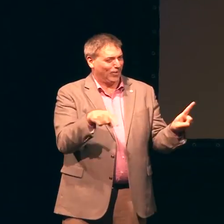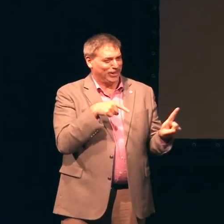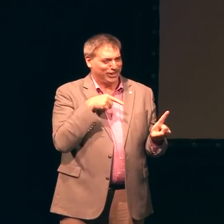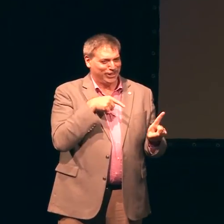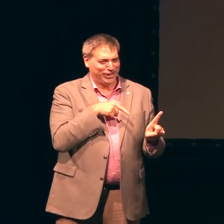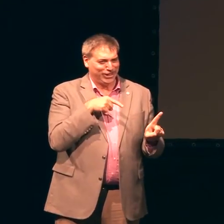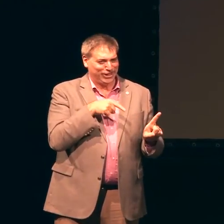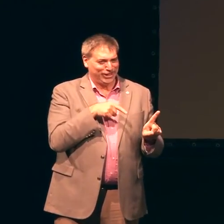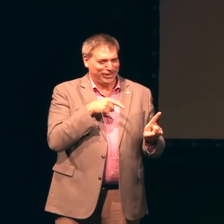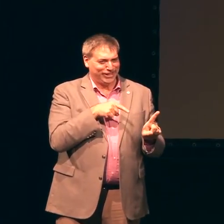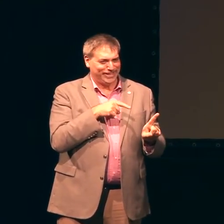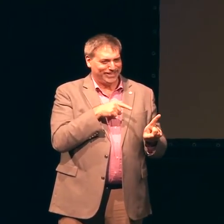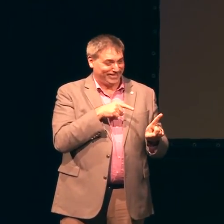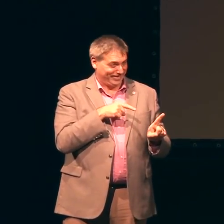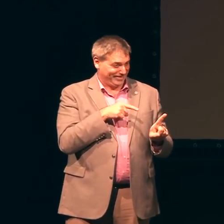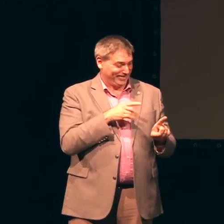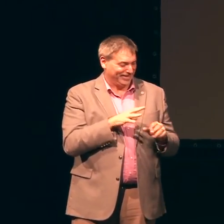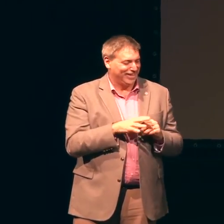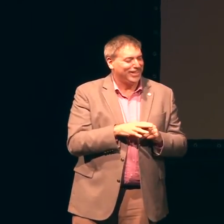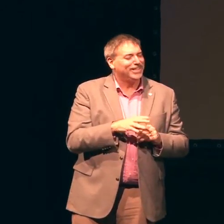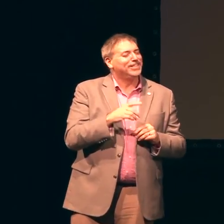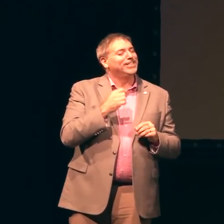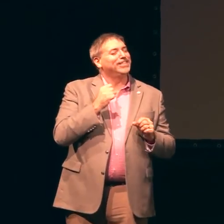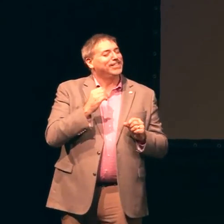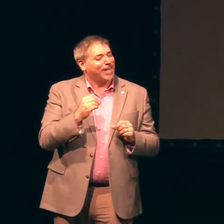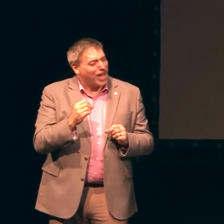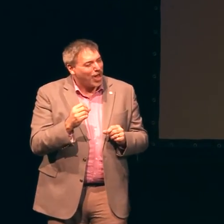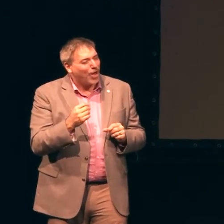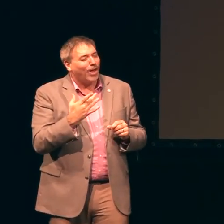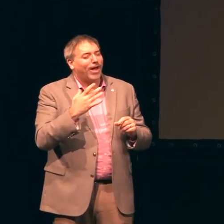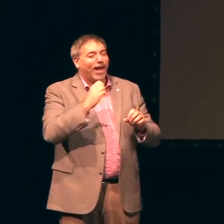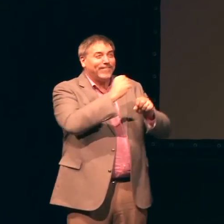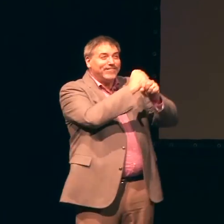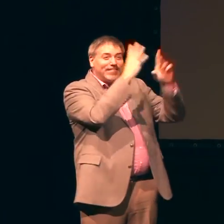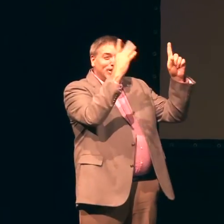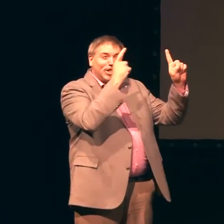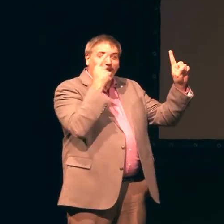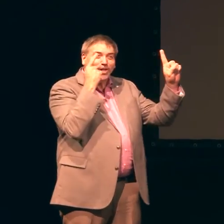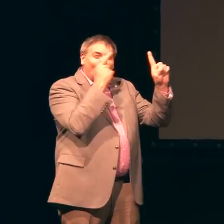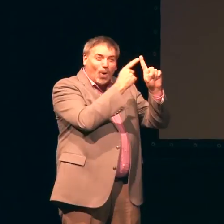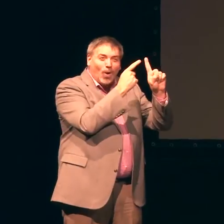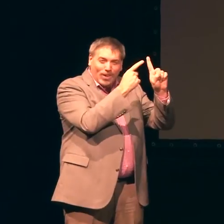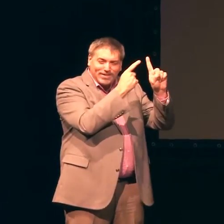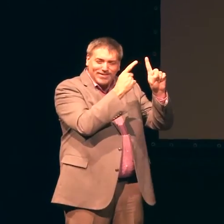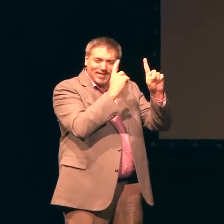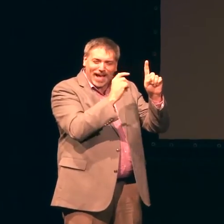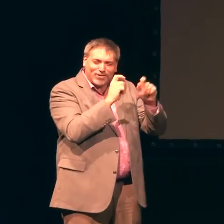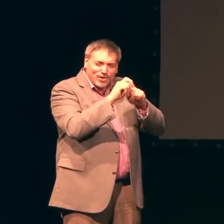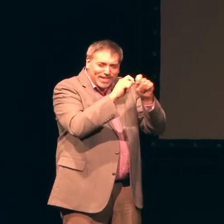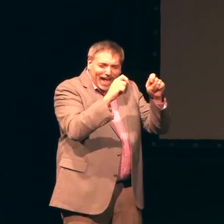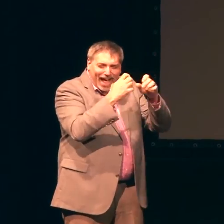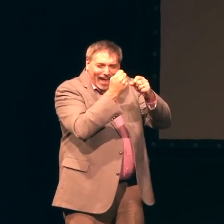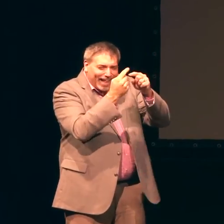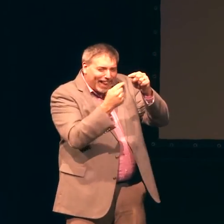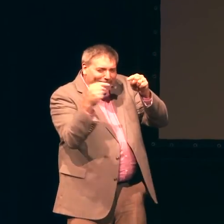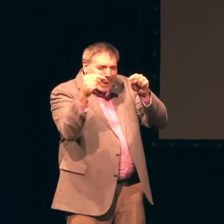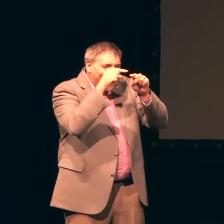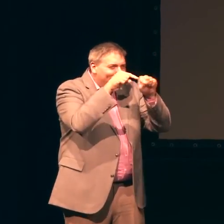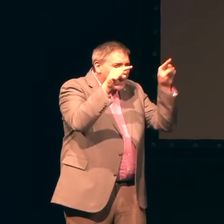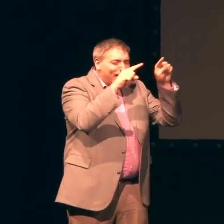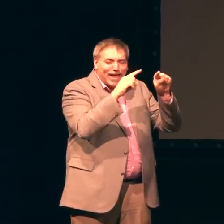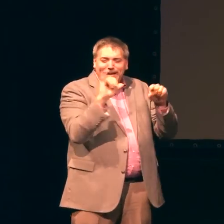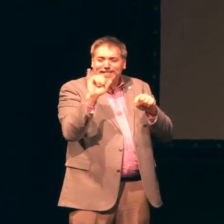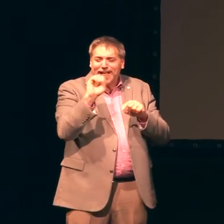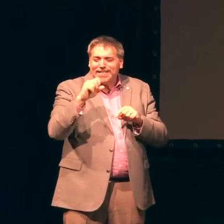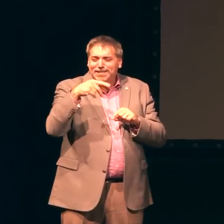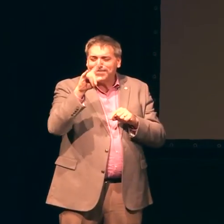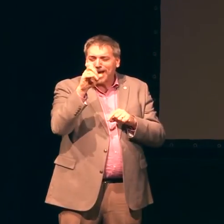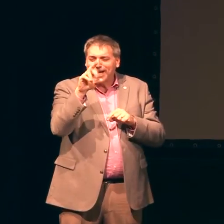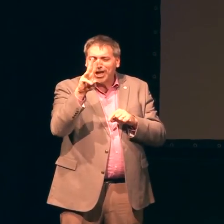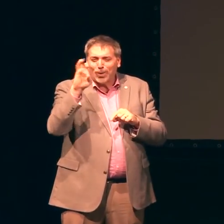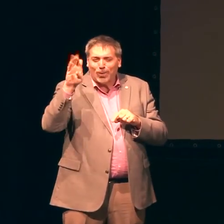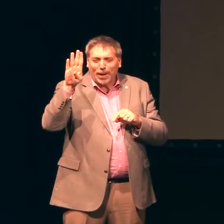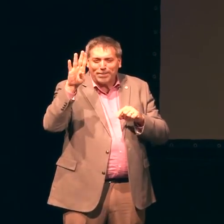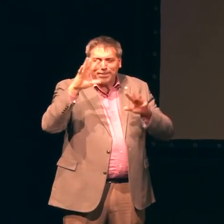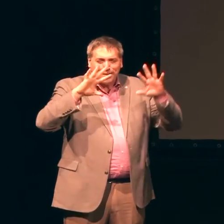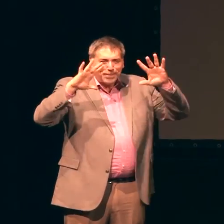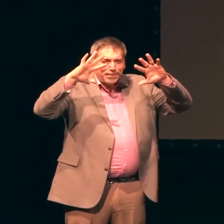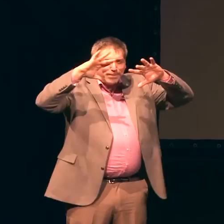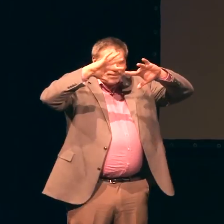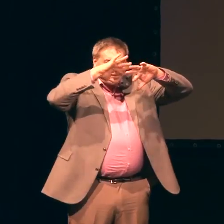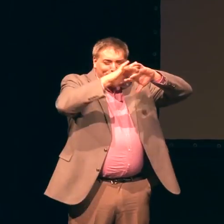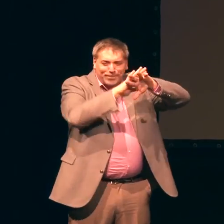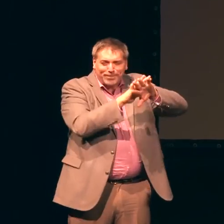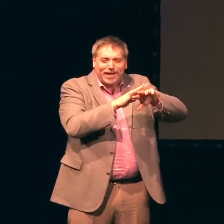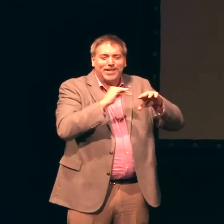power of language? And my word choice? So, the goal is to sort of put the spider web